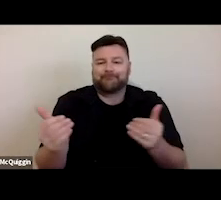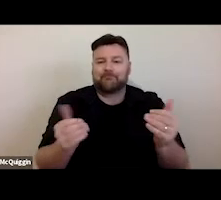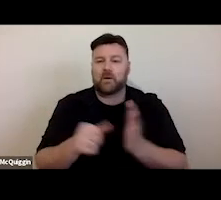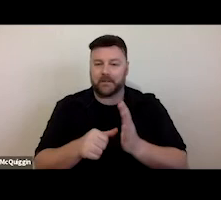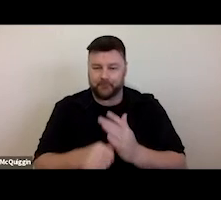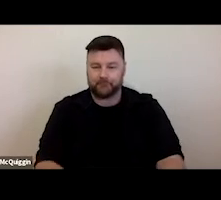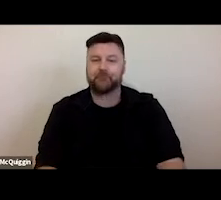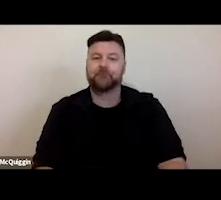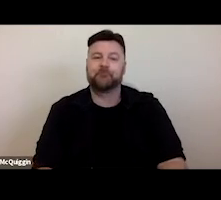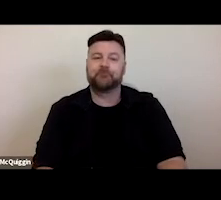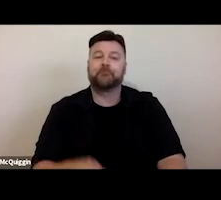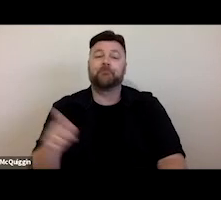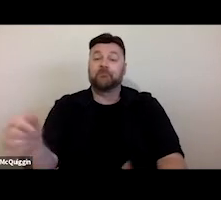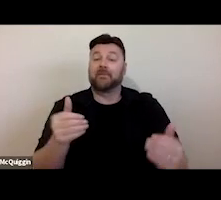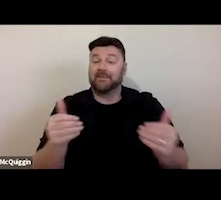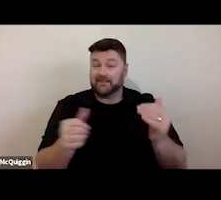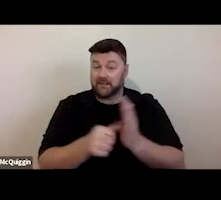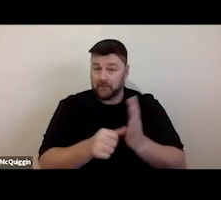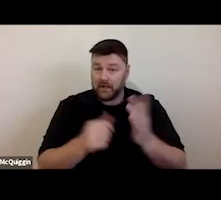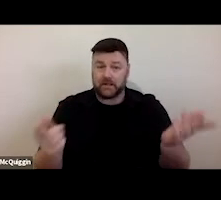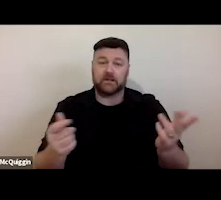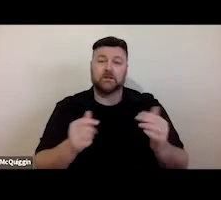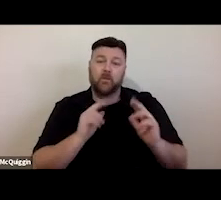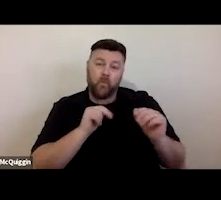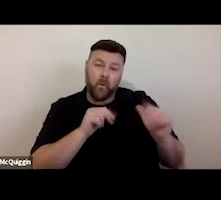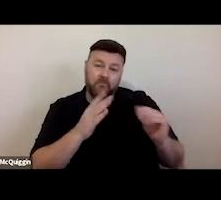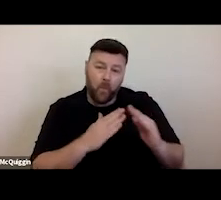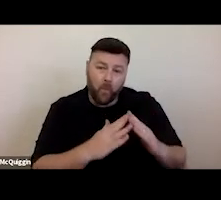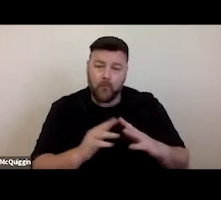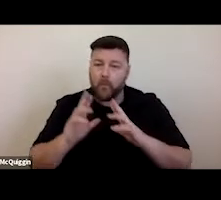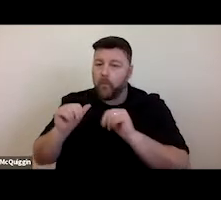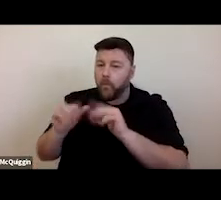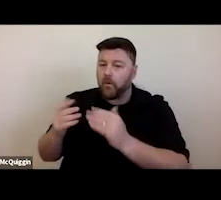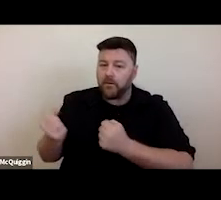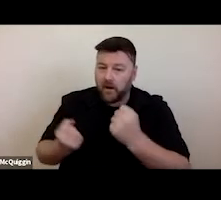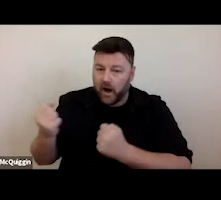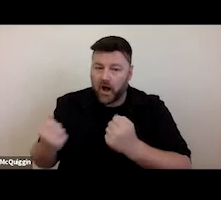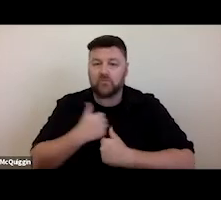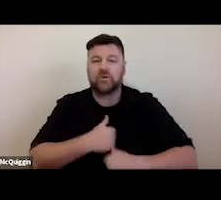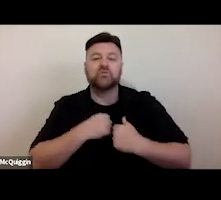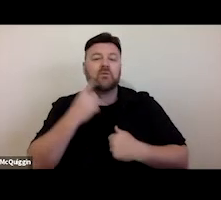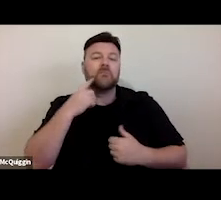budget retirees enjoying the simple things in life, which is marketing